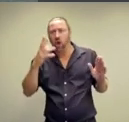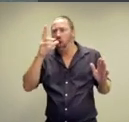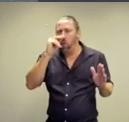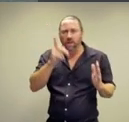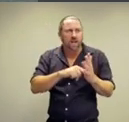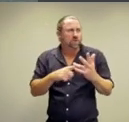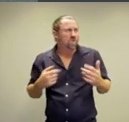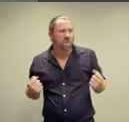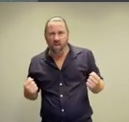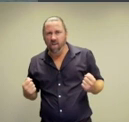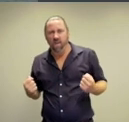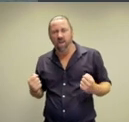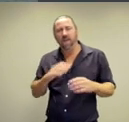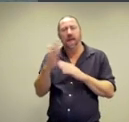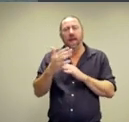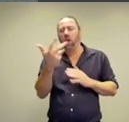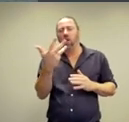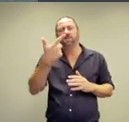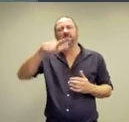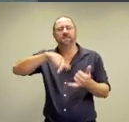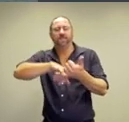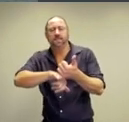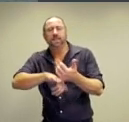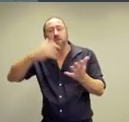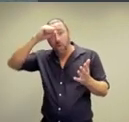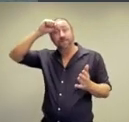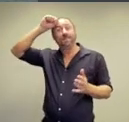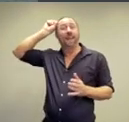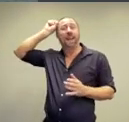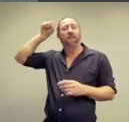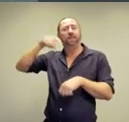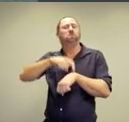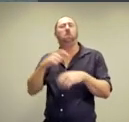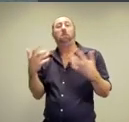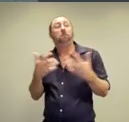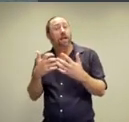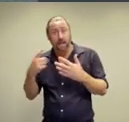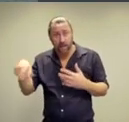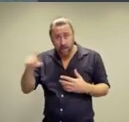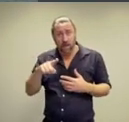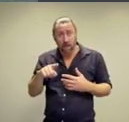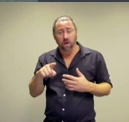adopted by youth. By the kind of late 1970s, while the skinheads started with,